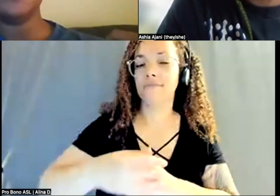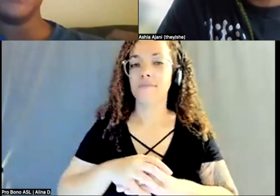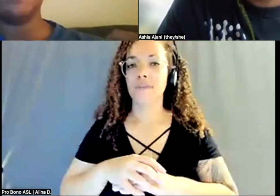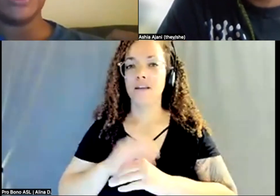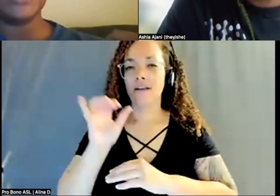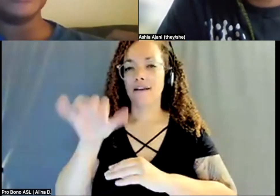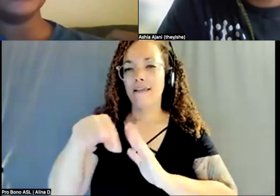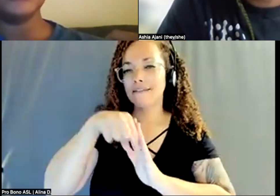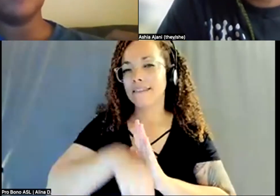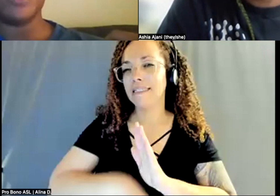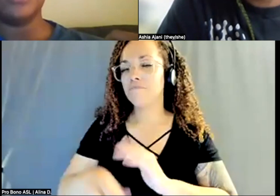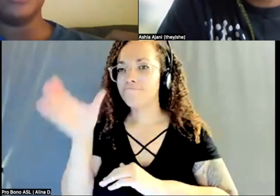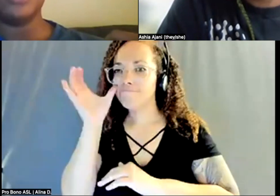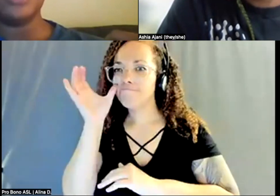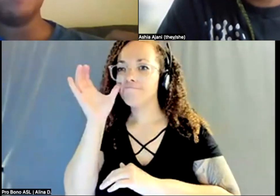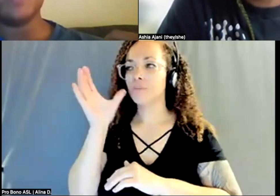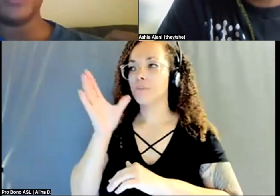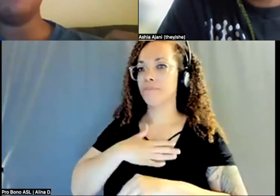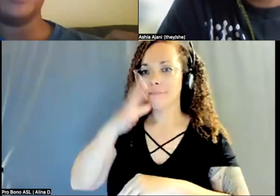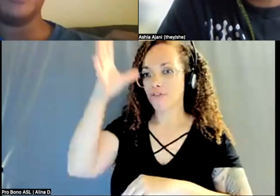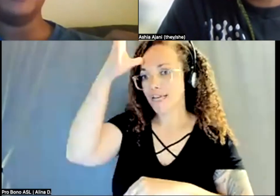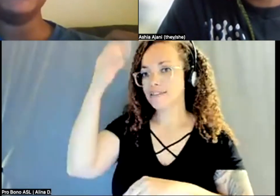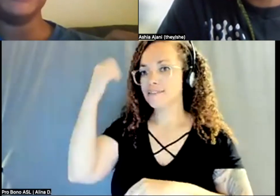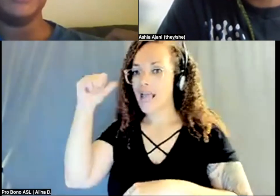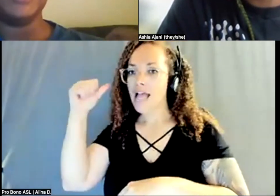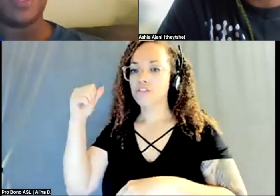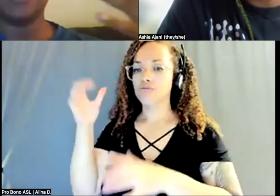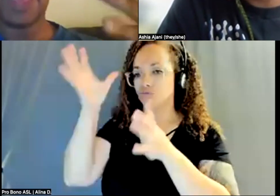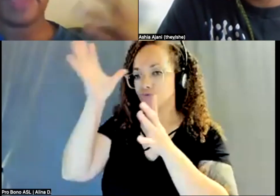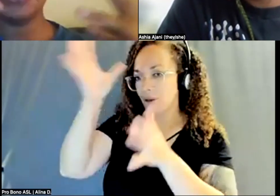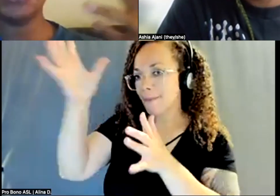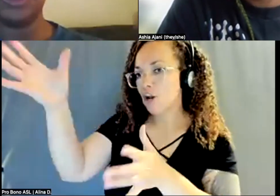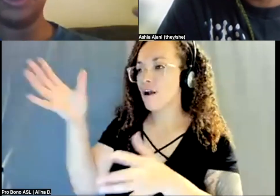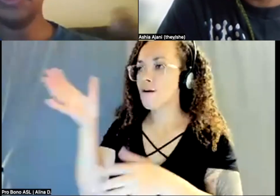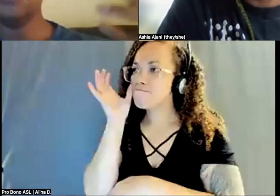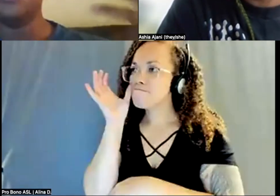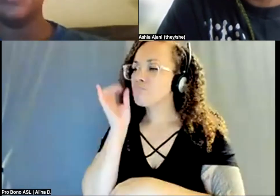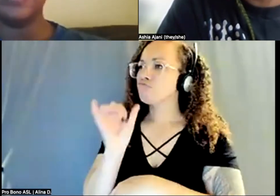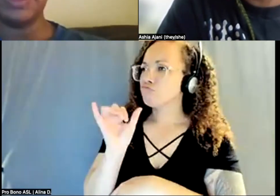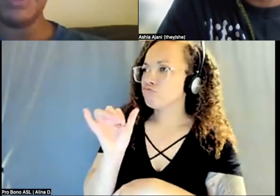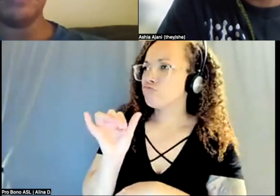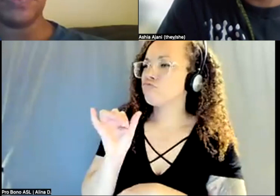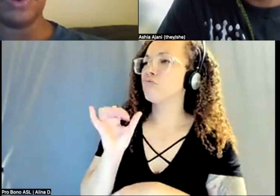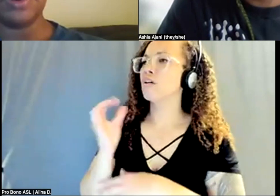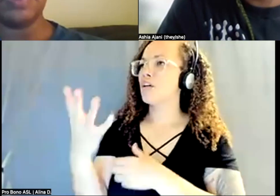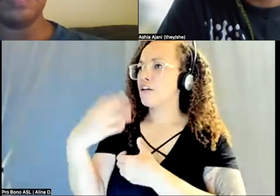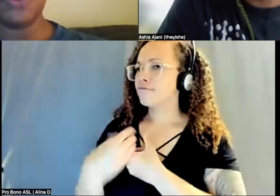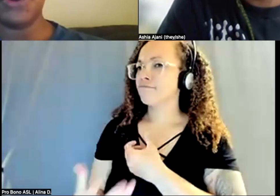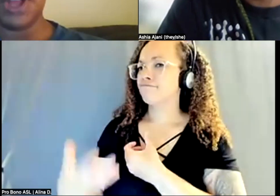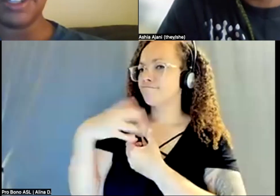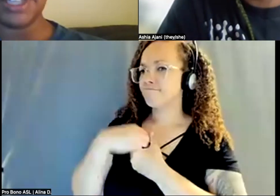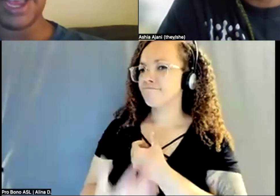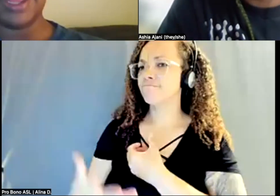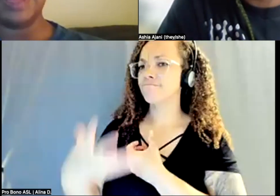and my aunts and my, my grandparents and like having that stir within me for, for a long time.